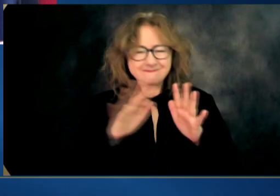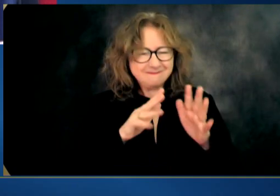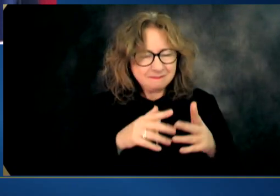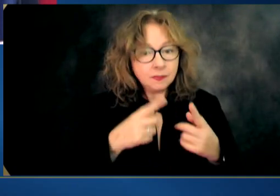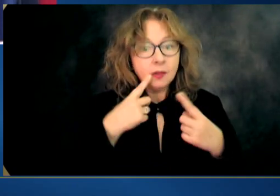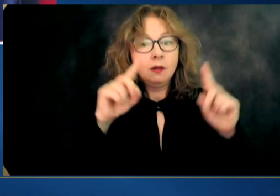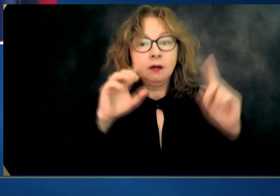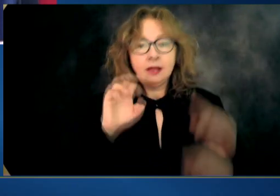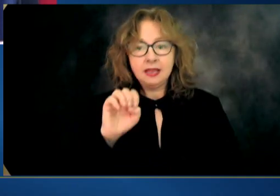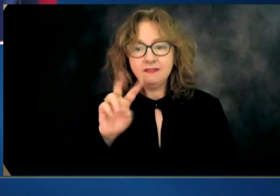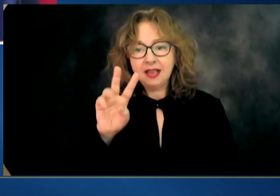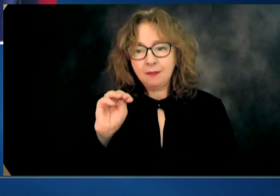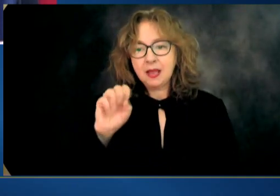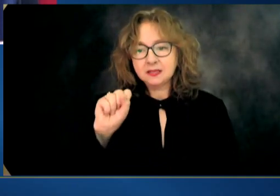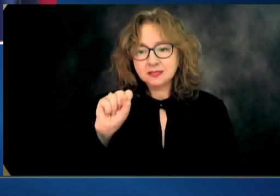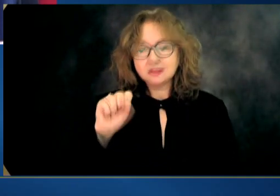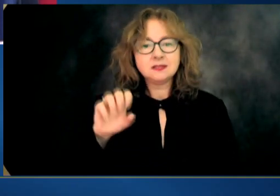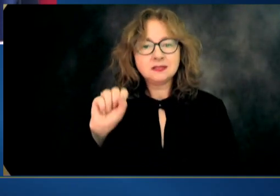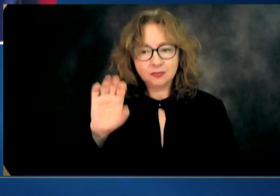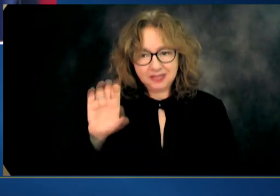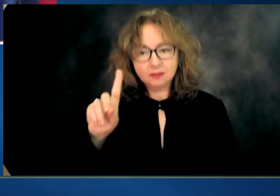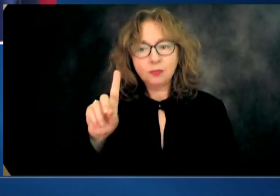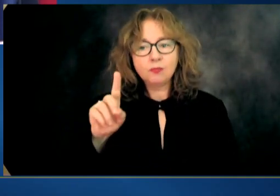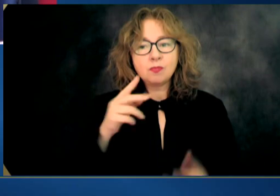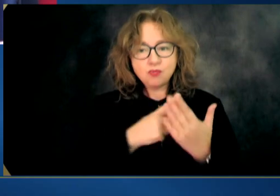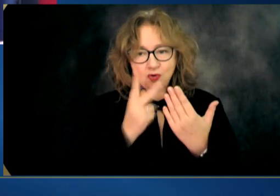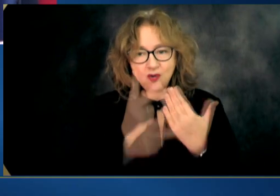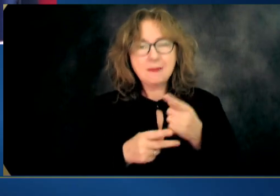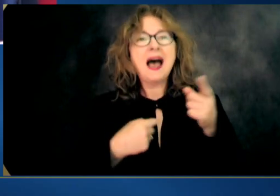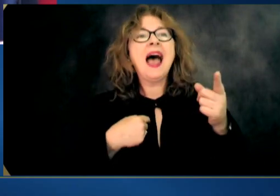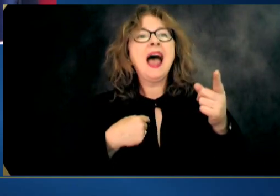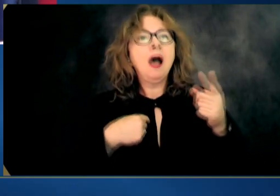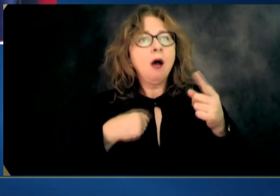I found that all of this was related to my sickle cell and the sickle cell disease,